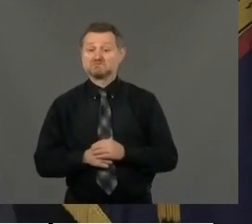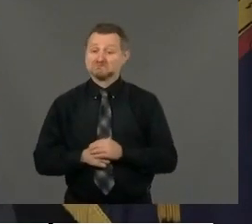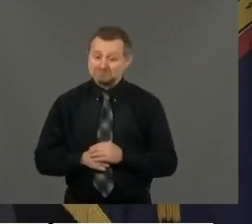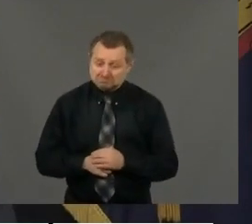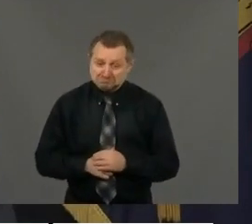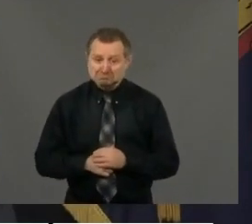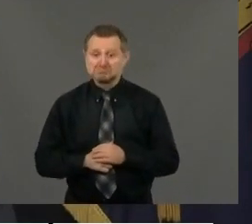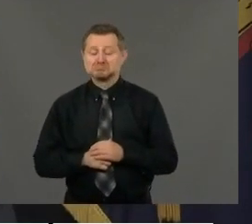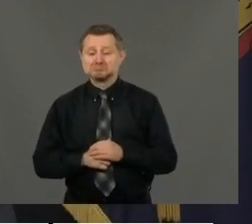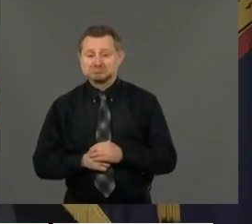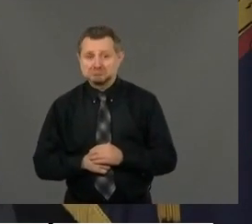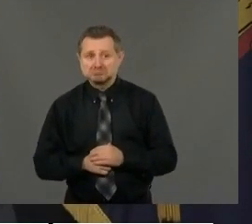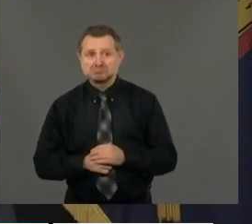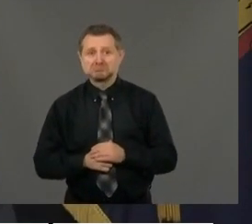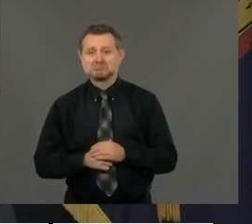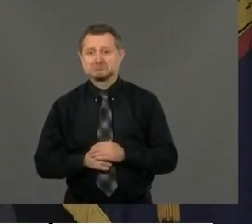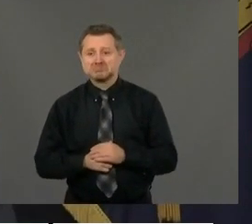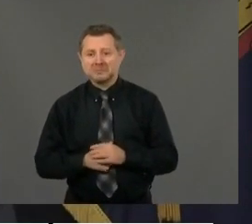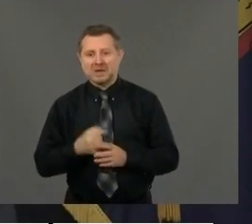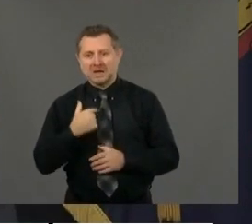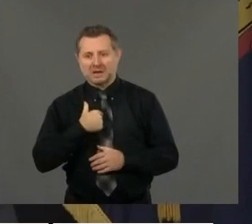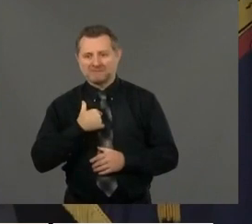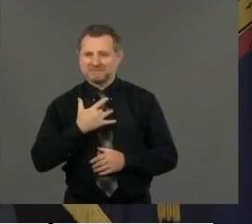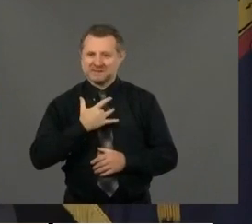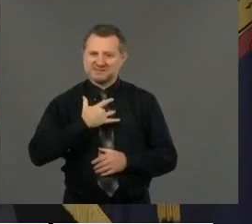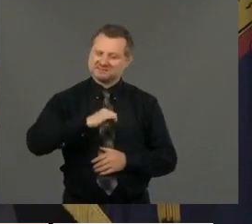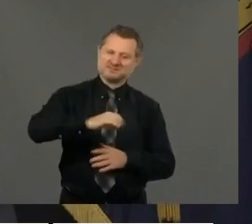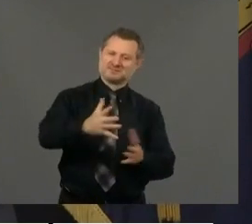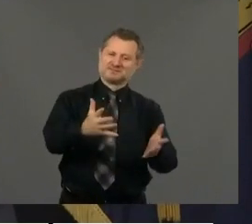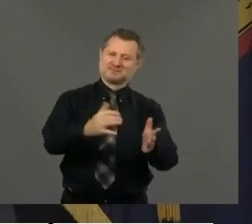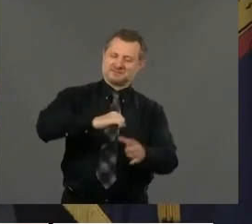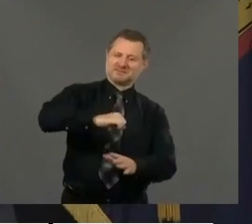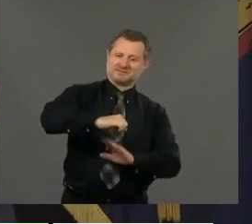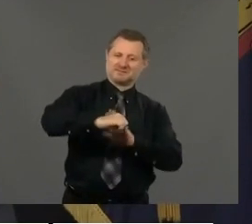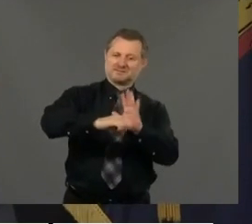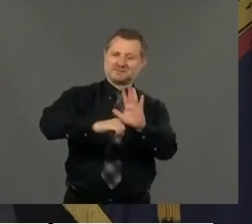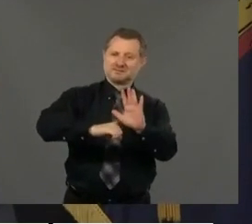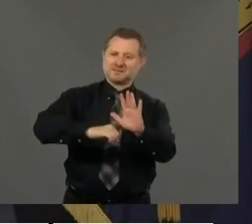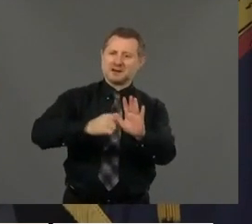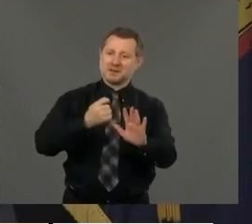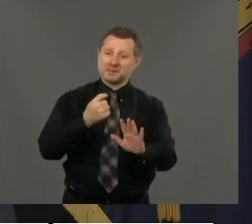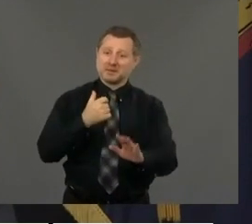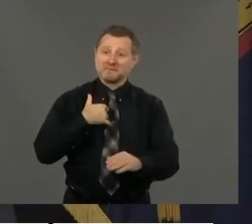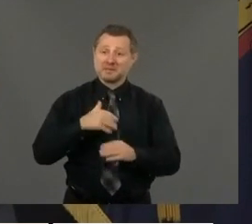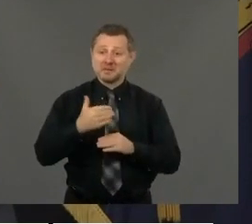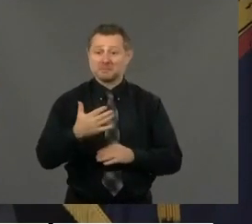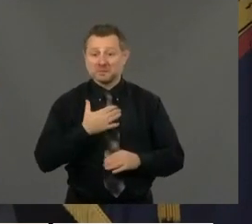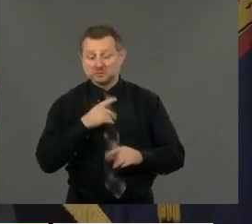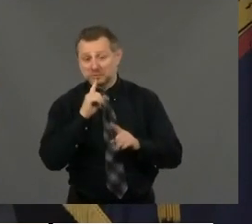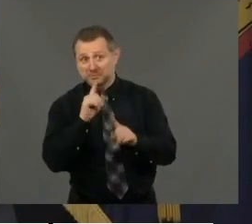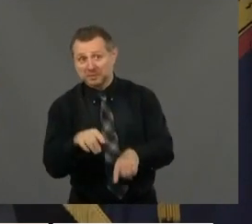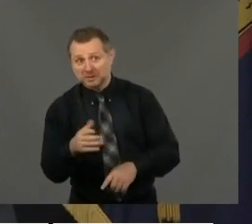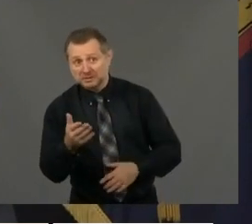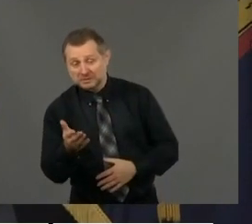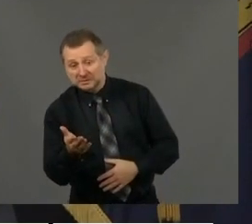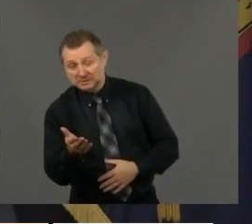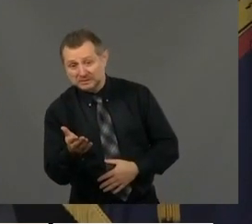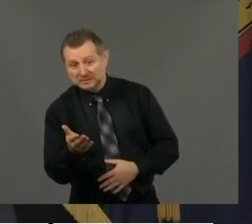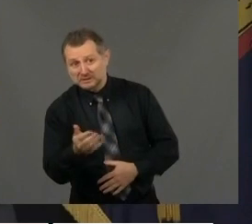I WOULD SAY THAT IS A PERSONAL QUESTION AND I THINK IT IS INAPPROPRIATE TO ASK ME AT THIS VENUE AND I WOULD GET A LITTLE